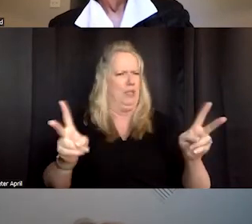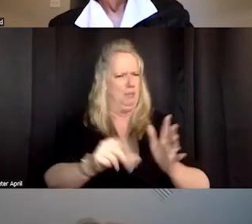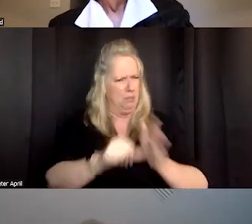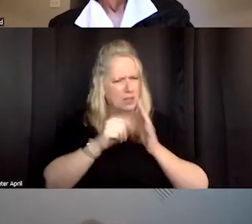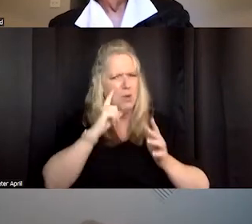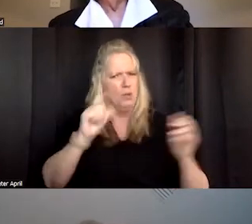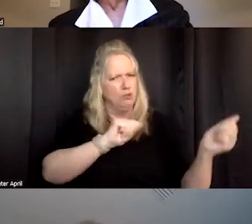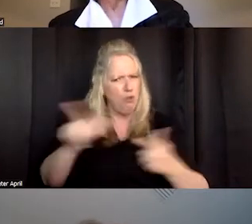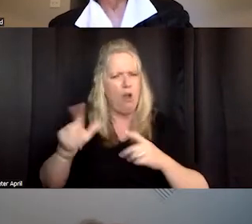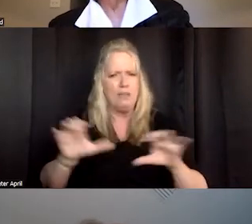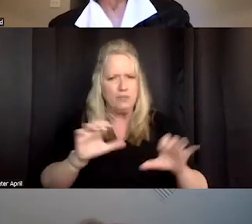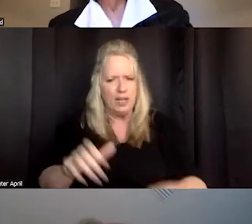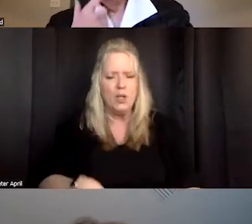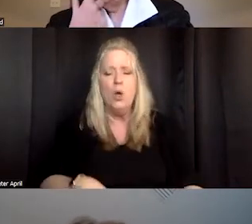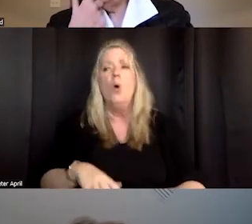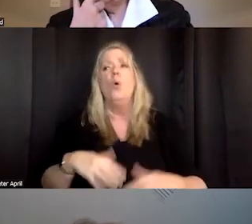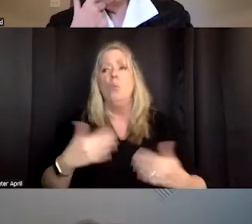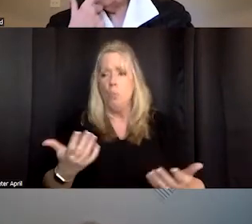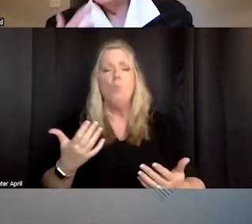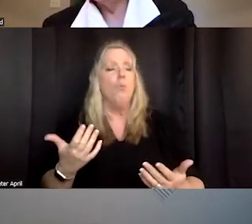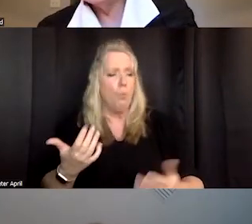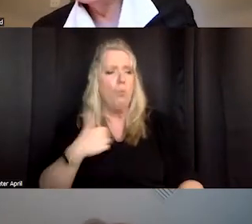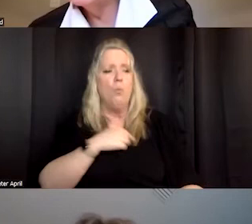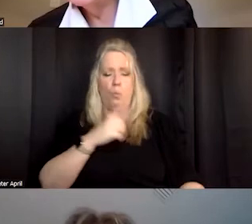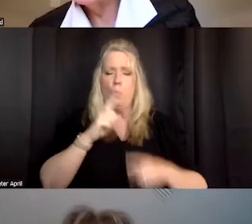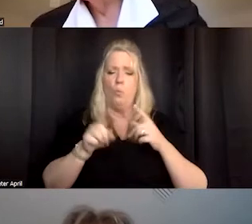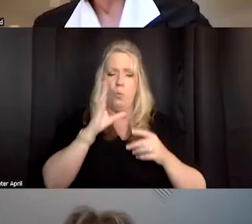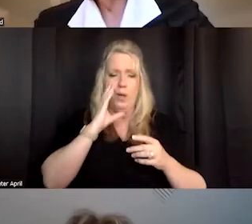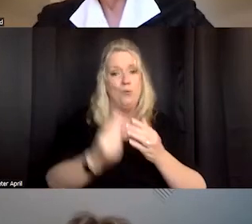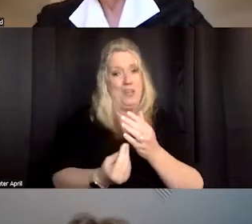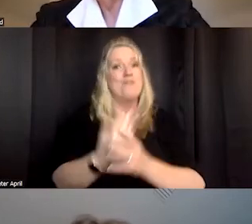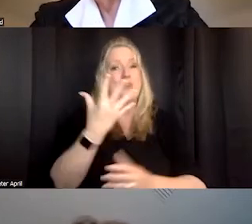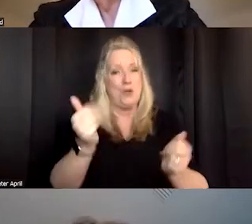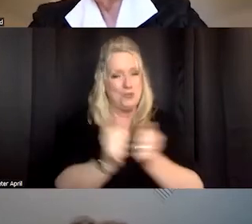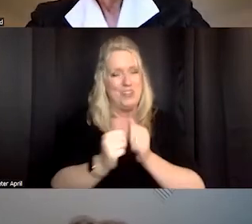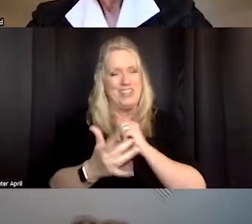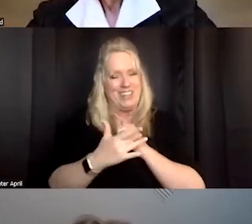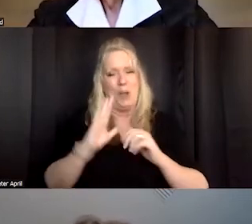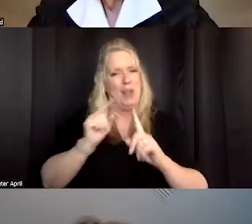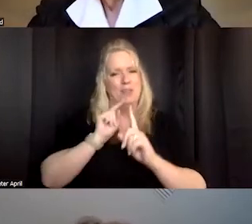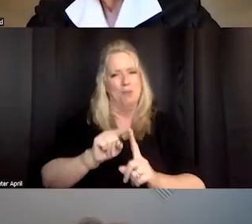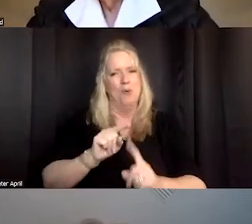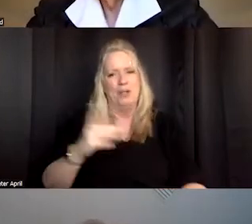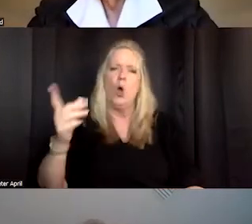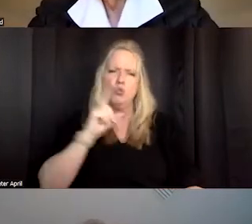WELL WE HAVE GROWN WITH THE TECHNOLOGY. I MEAN THAT IS THE BOTTOM LINE. SURE. >> WE COULDN'T DO